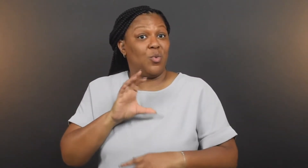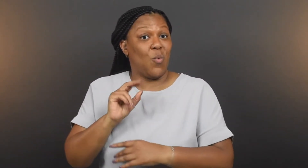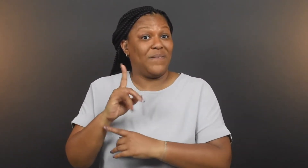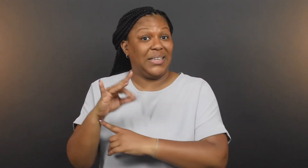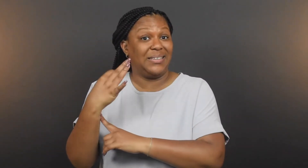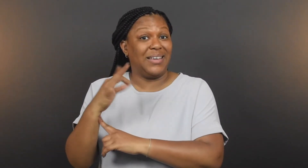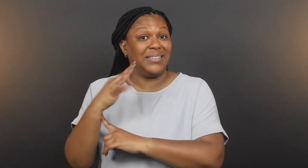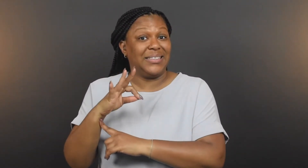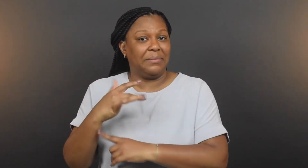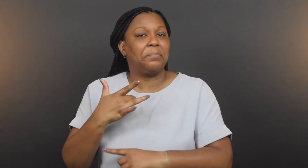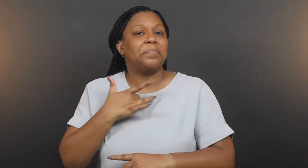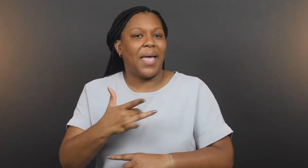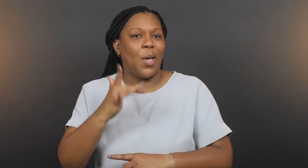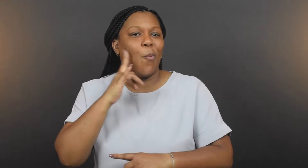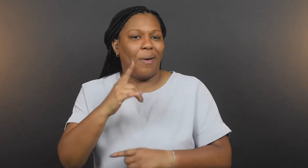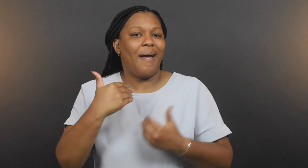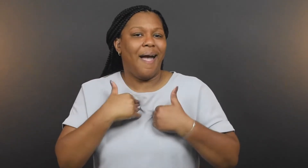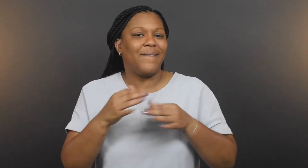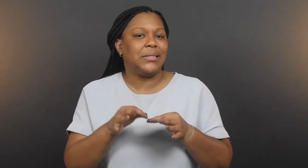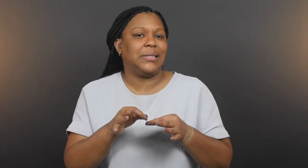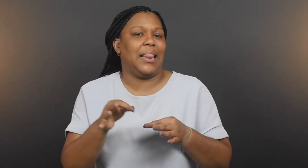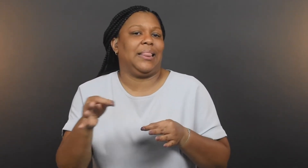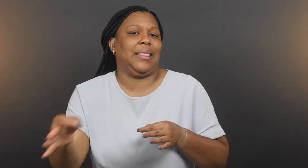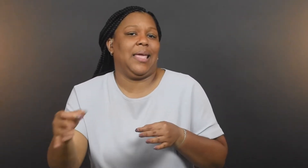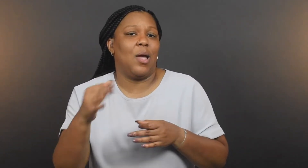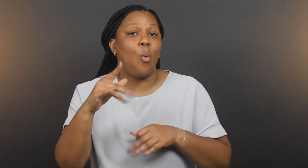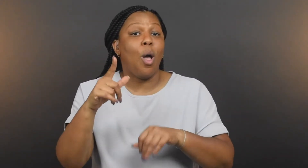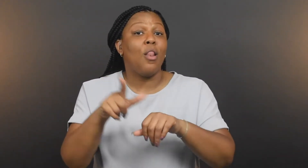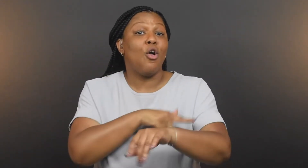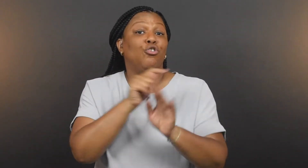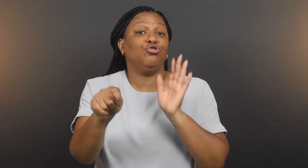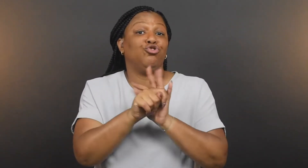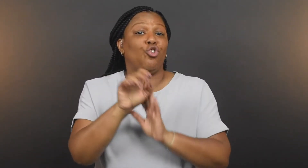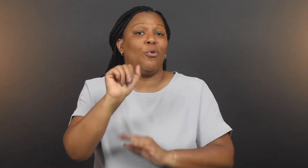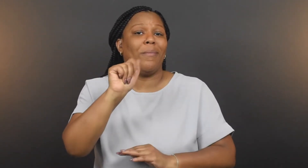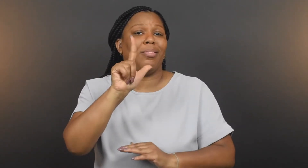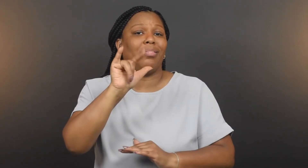are likely to come down with delayed or long-term ailments.